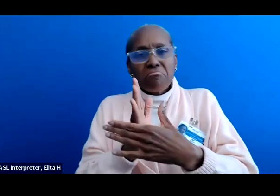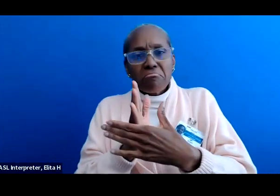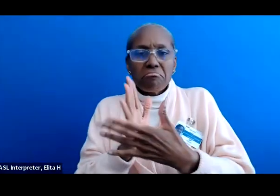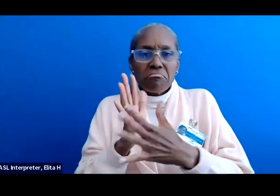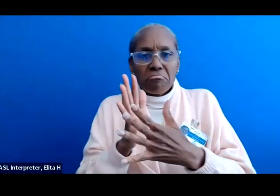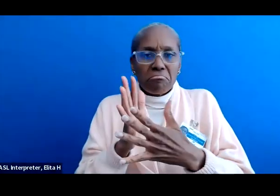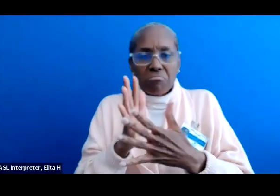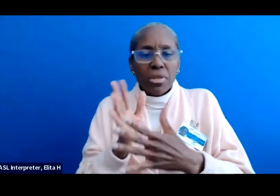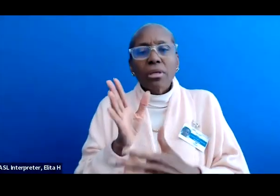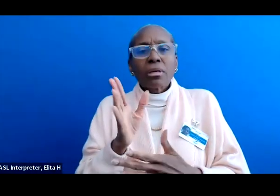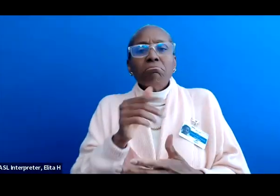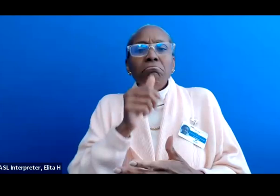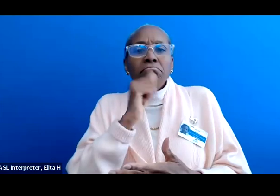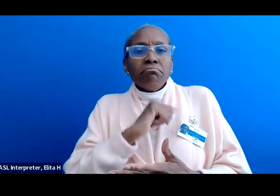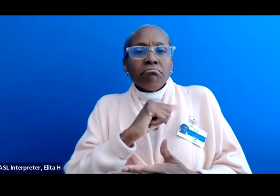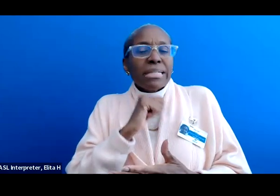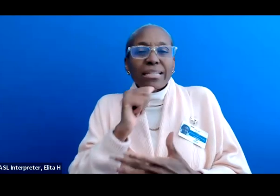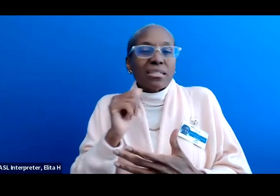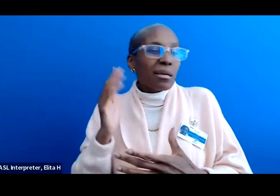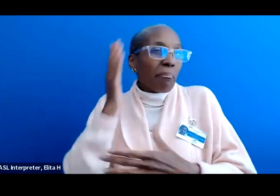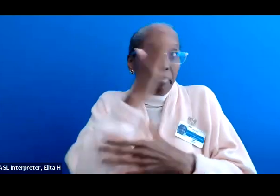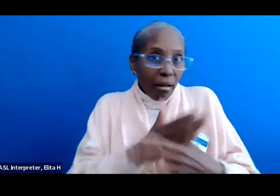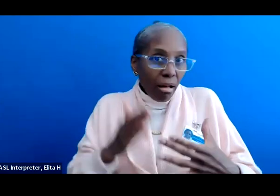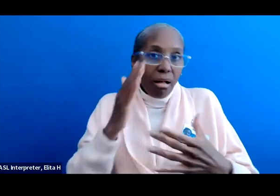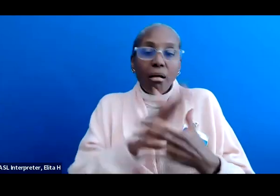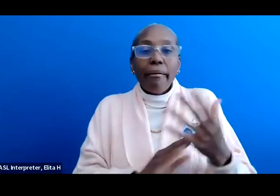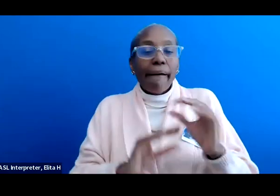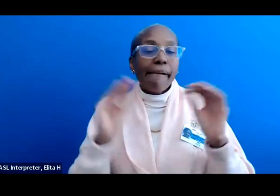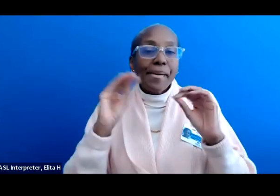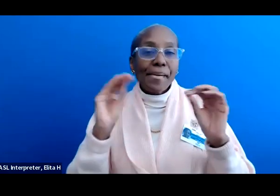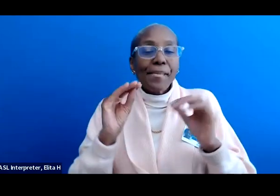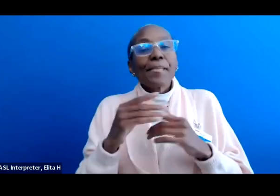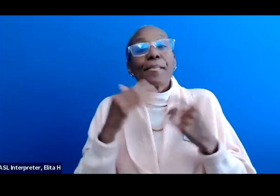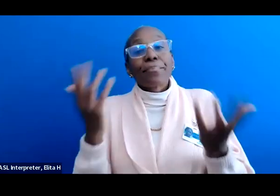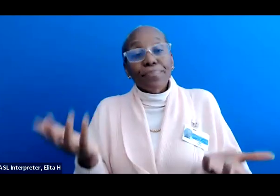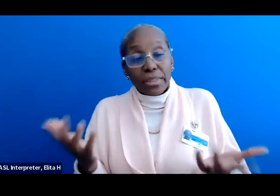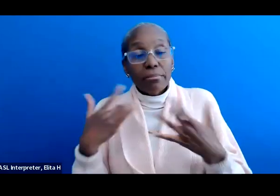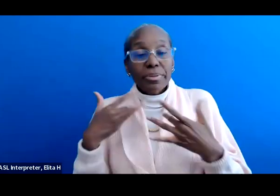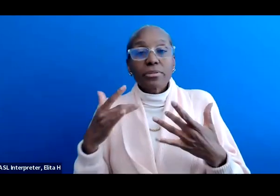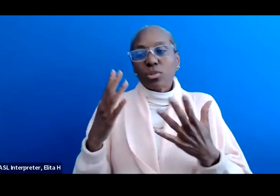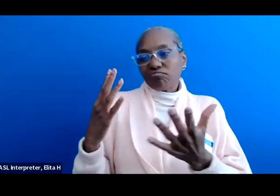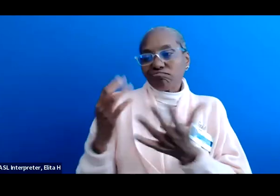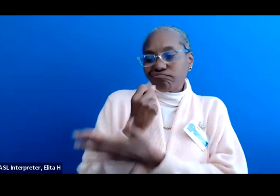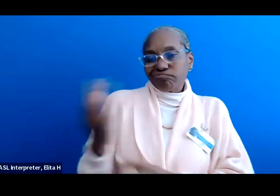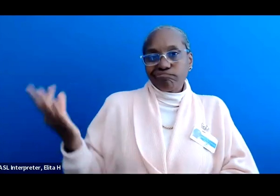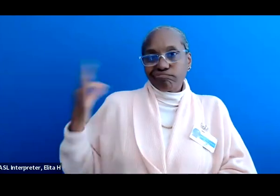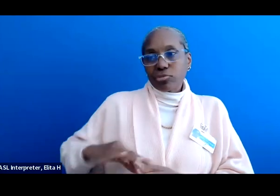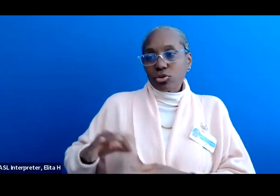of medium, if it's not bothering them. Otherwise, they'll harness that into some functional activities.